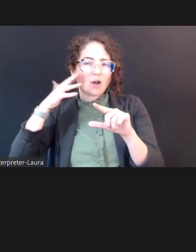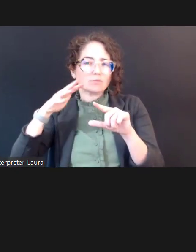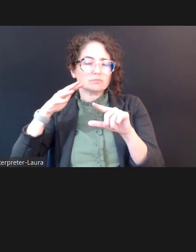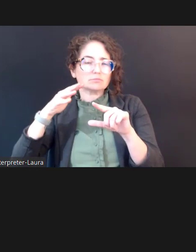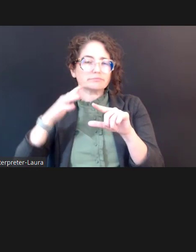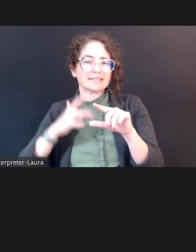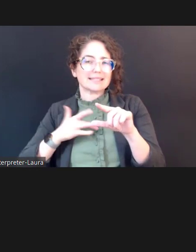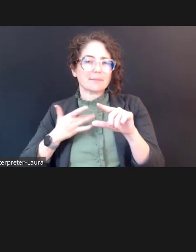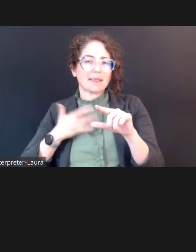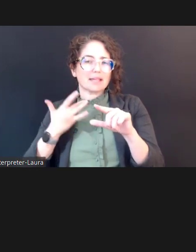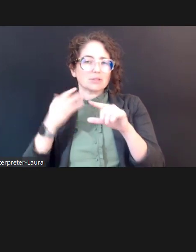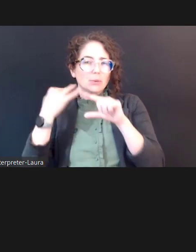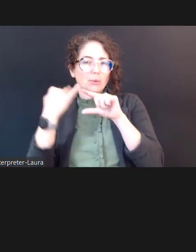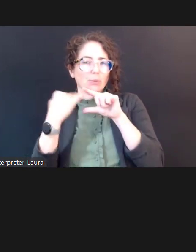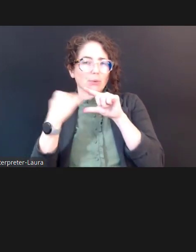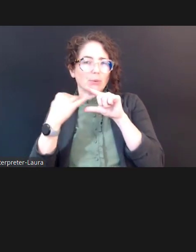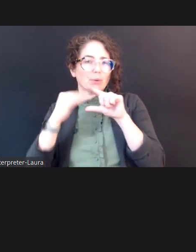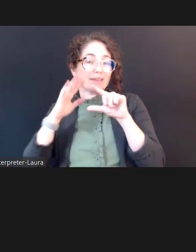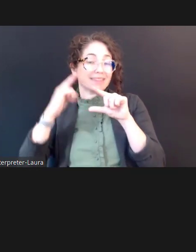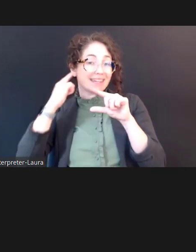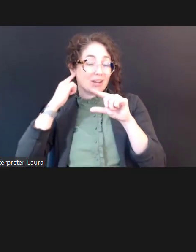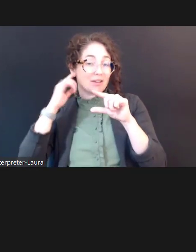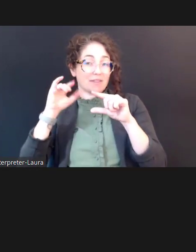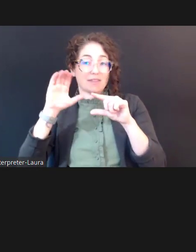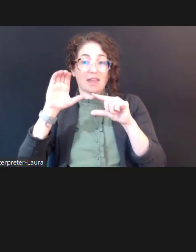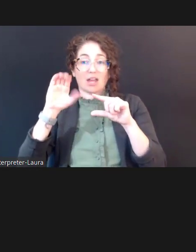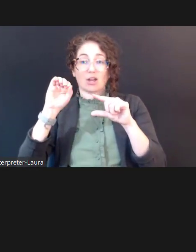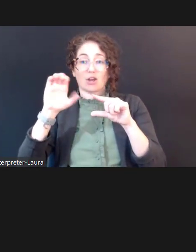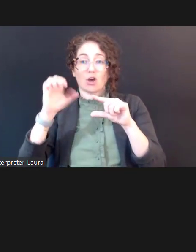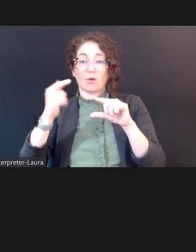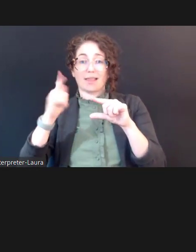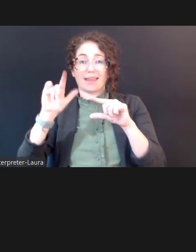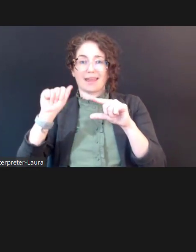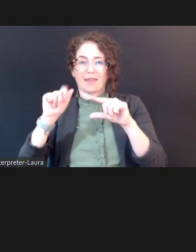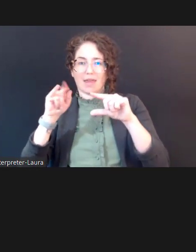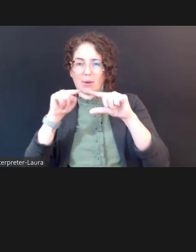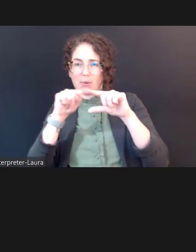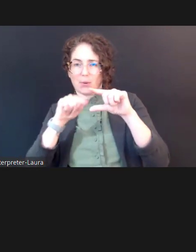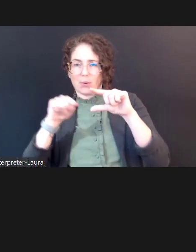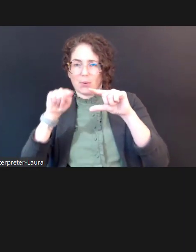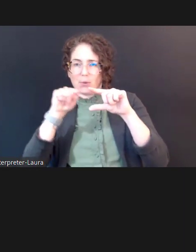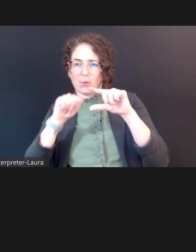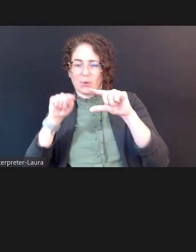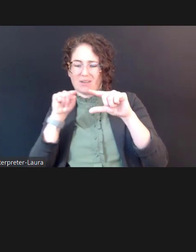The cochlear or the inner snail-shaped portion of the ear, a